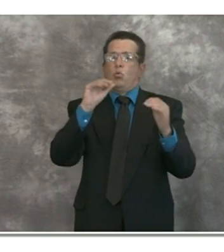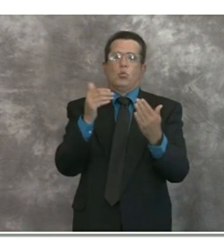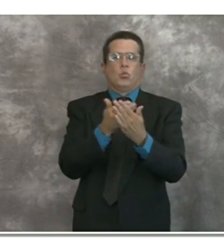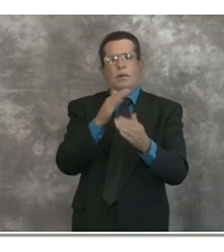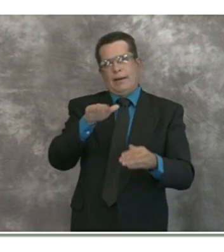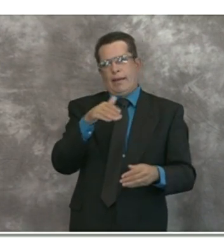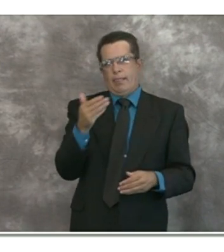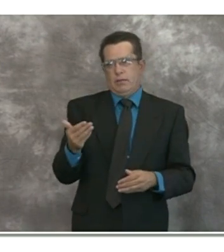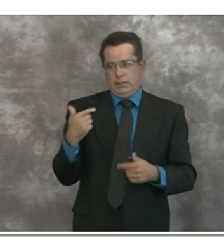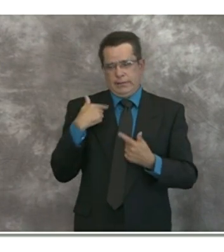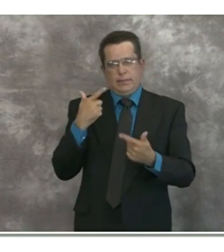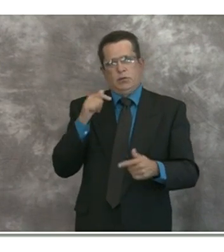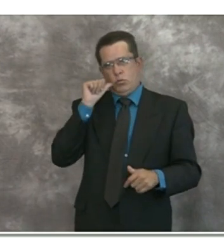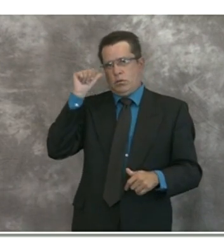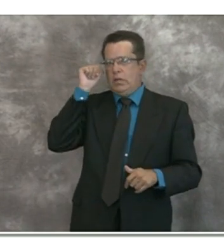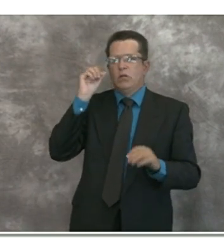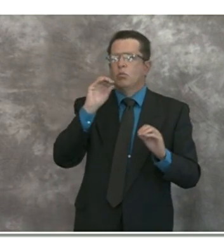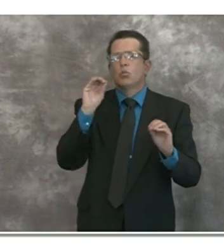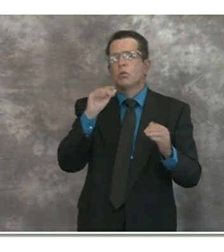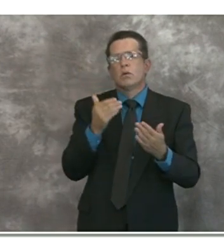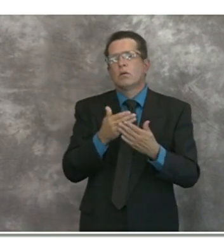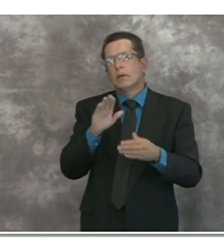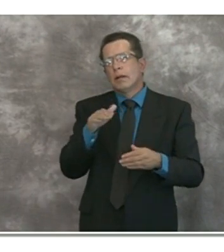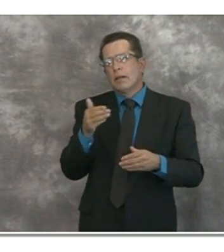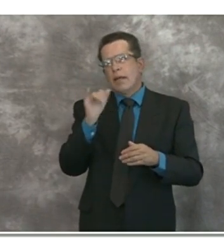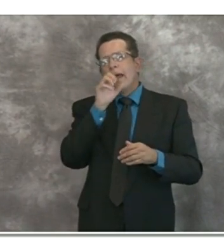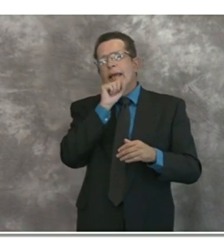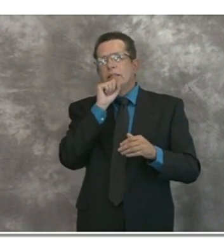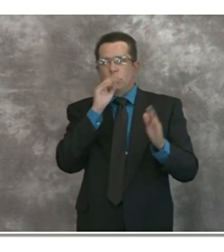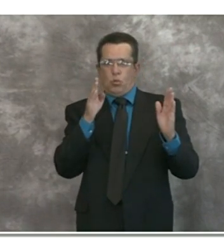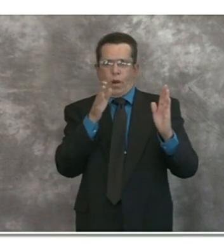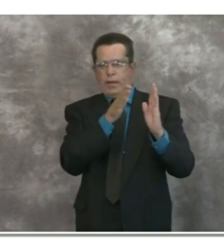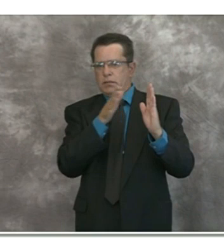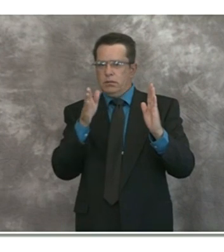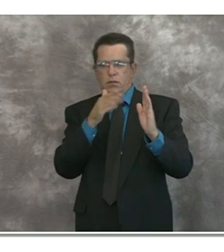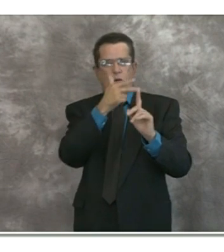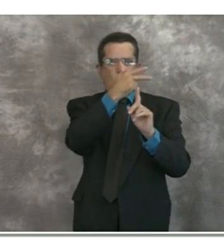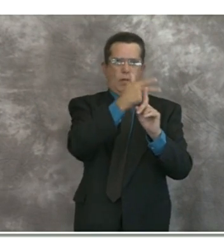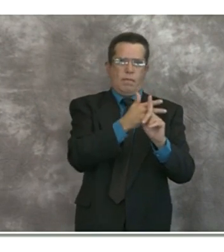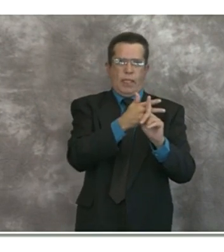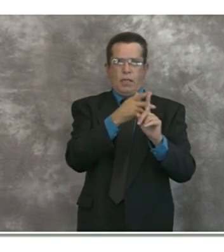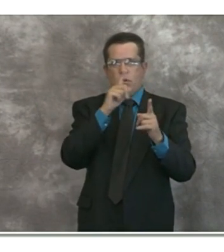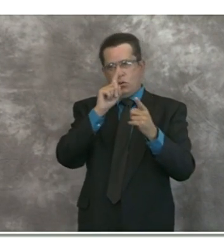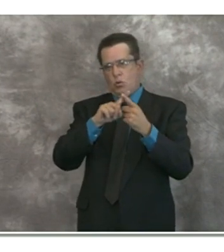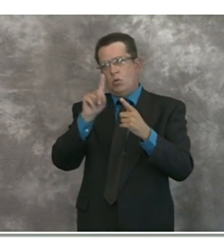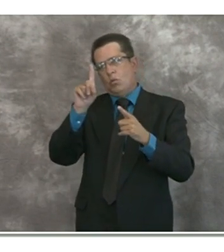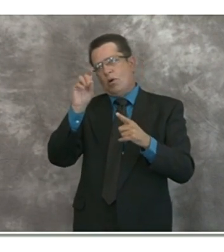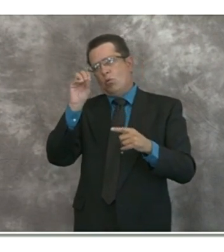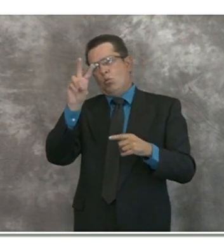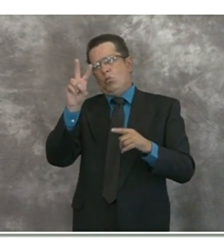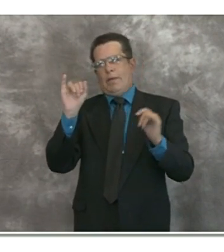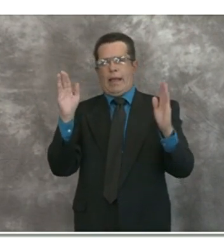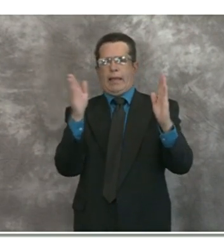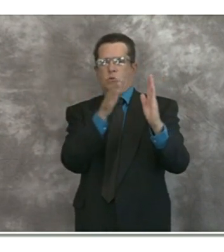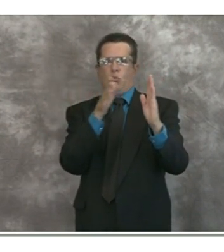YESTERDAY AS WELL AS 200. 96 DEATHS INCLUDED IN THE OVERALL TOTAL. THERE WERE NO NEW